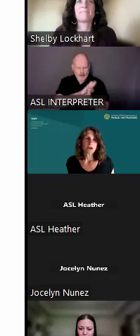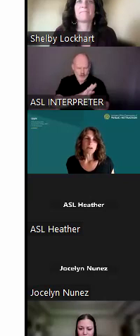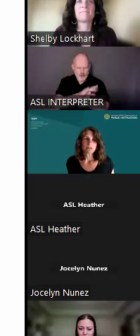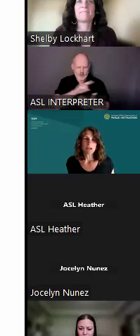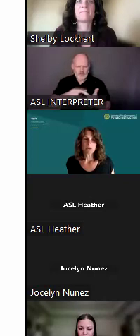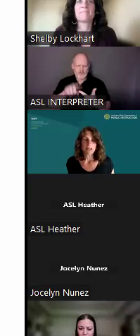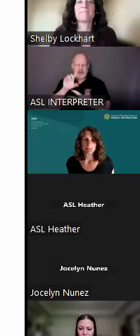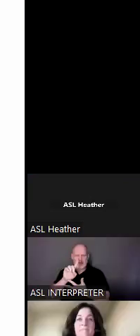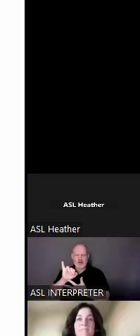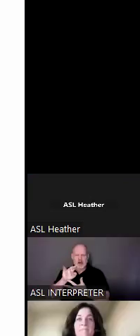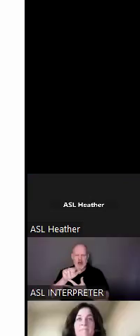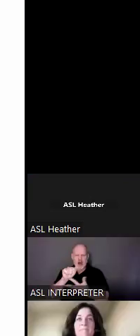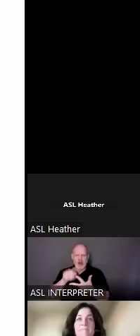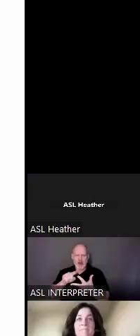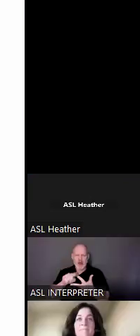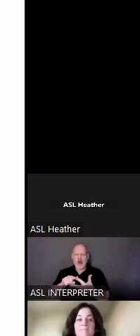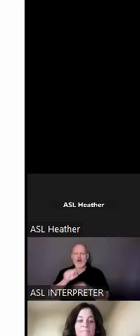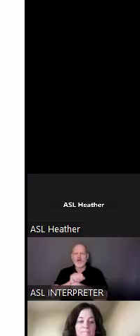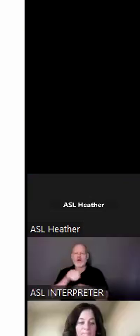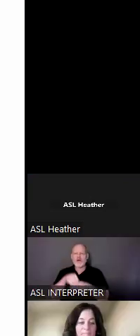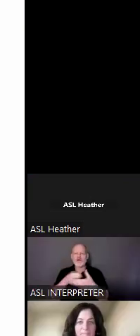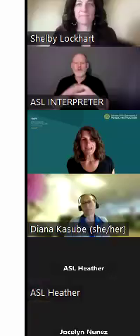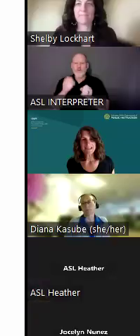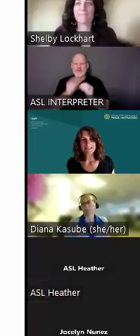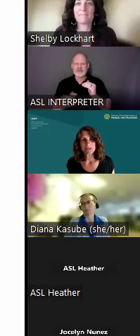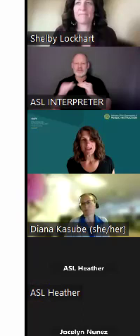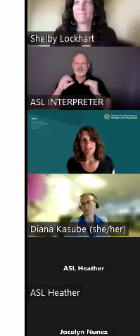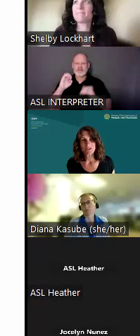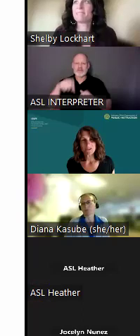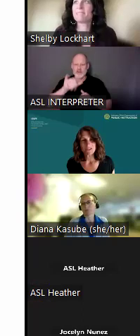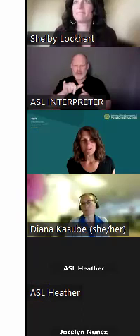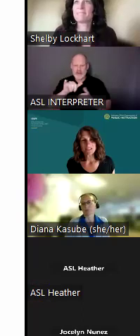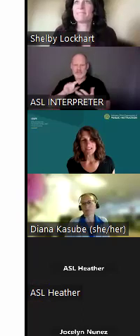in the Office of Equity also at Federal Way, and we have Joel Starr, who is the